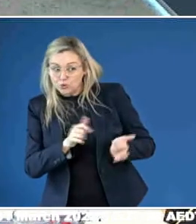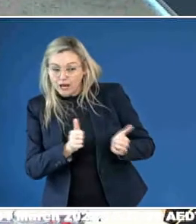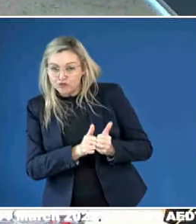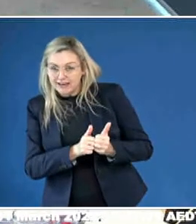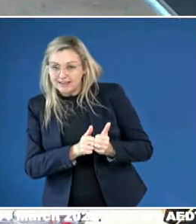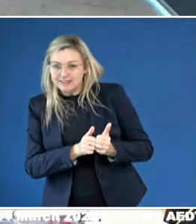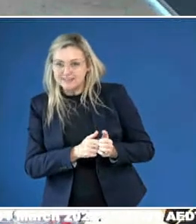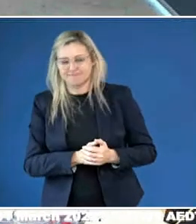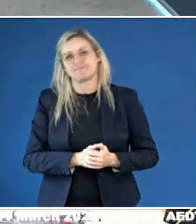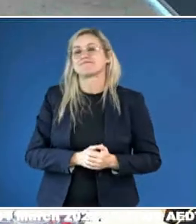With my benign agreement.